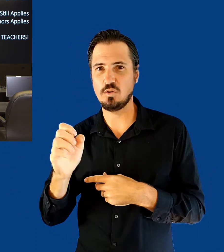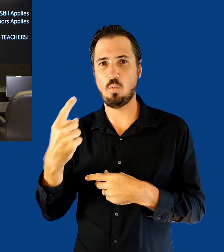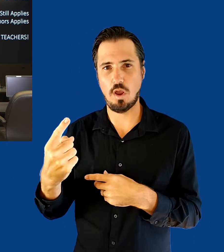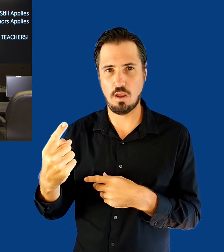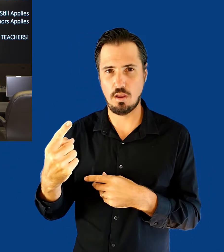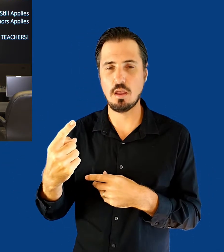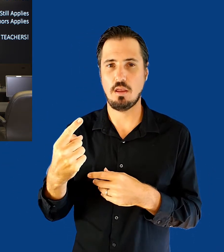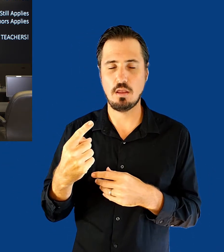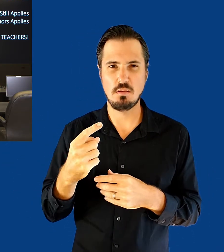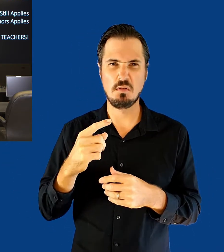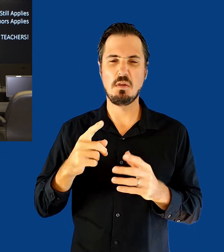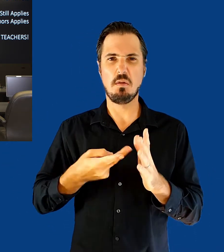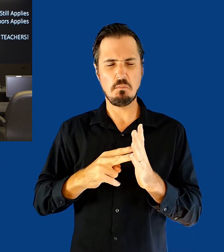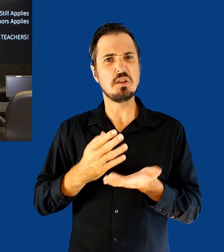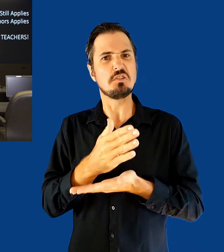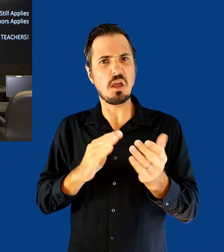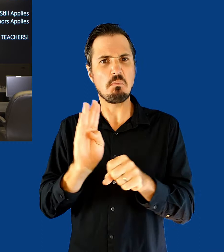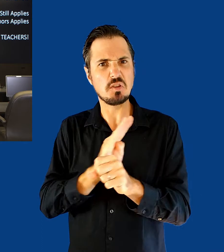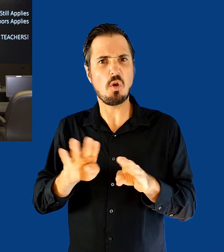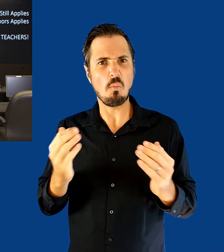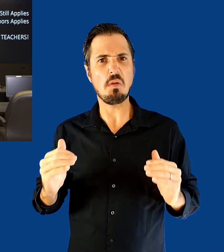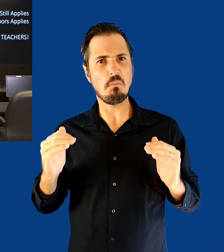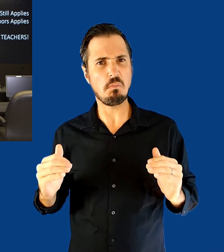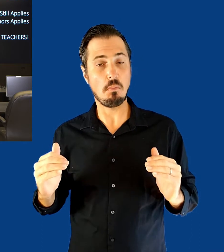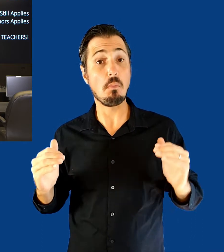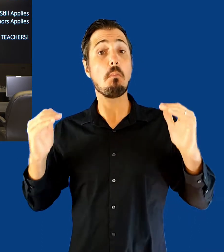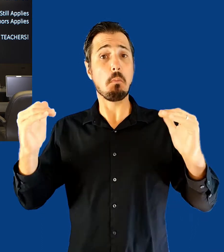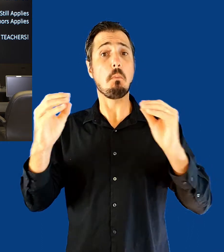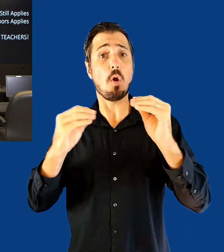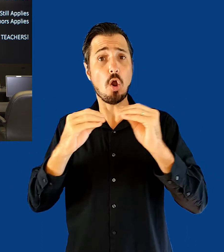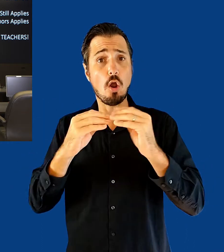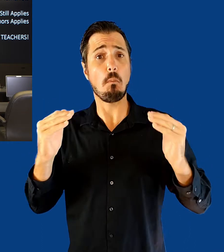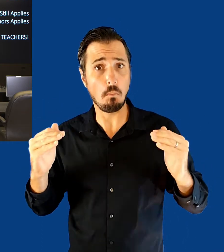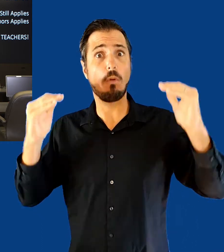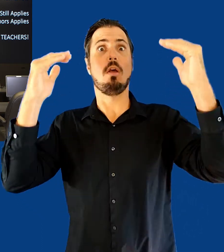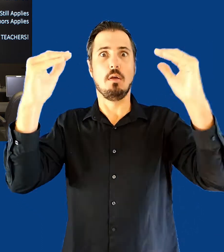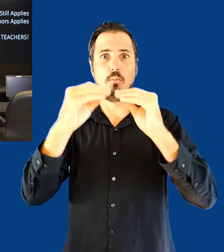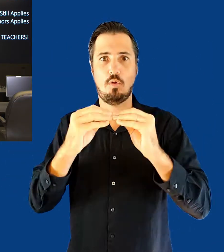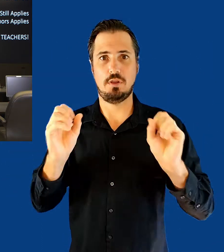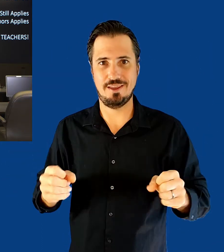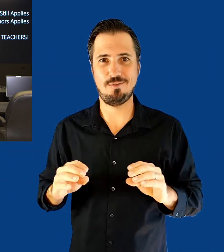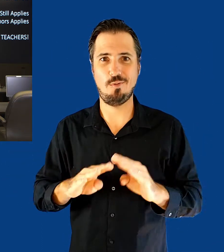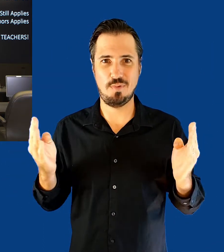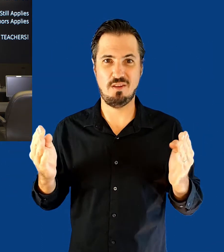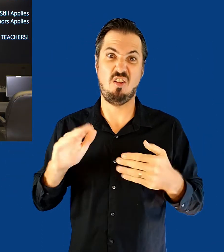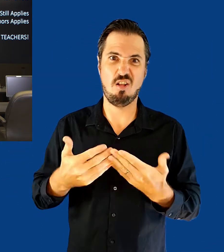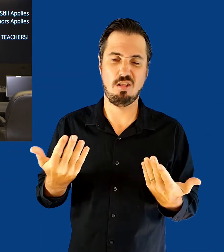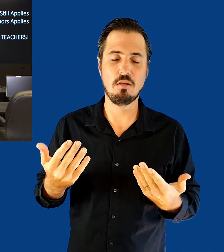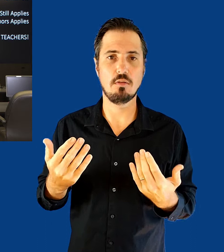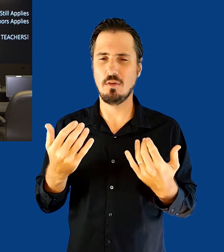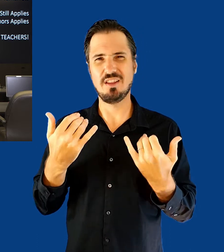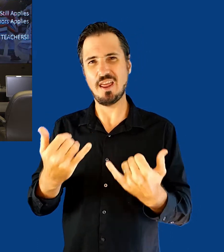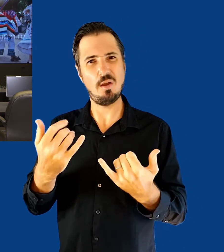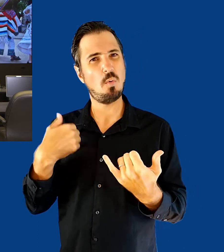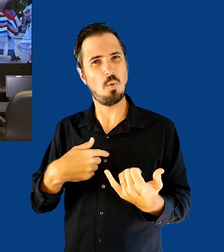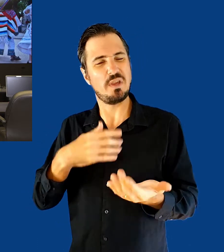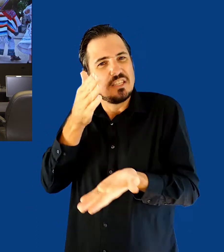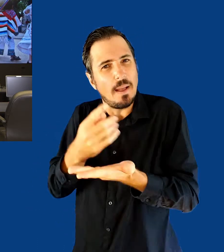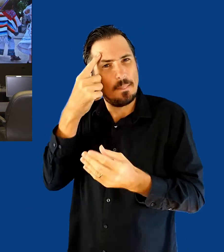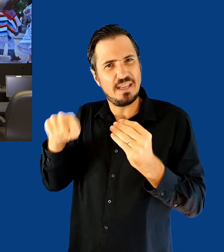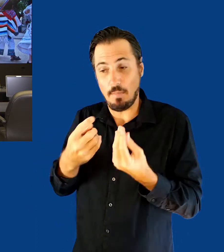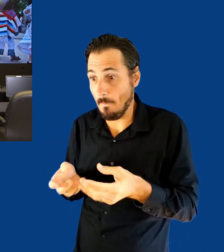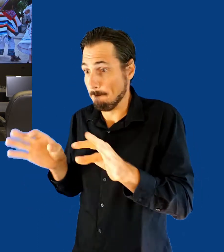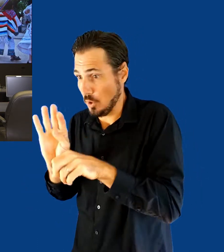At this point, we have moved away from the categories of Essential vs. Non-Essential businesses, as we know all businesses are important to our economy and community.